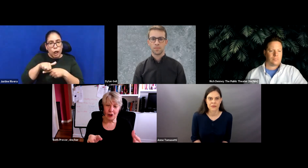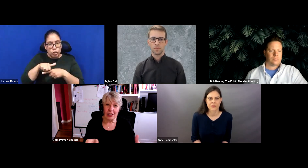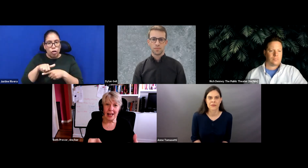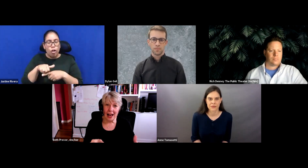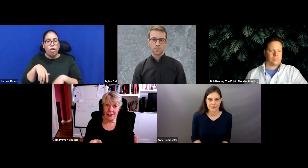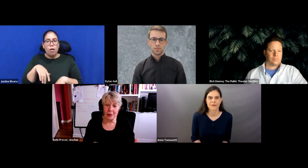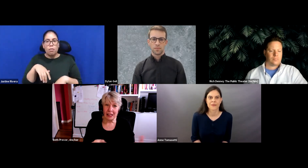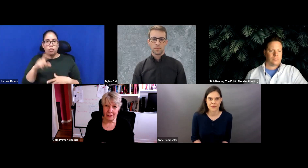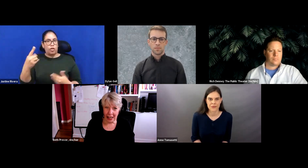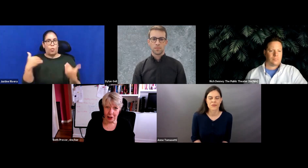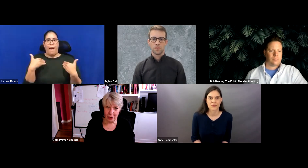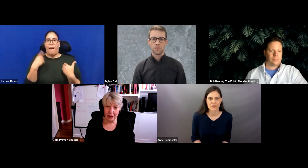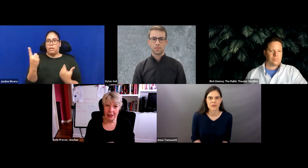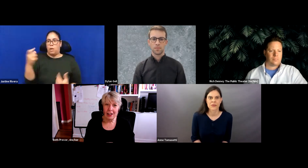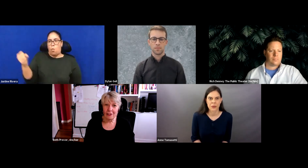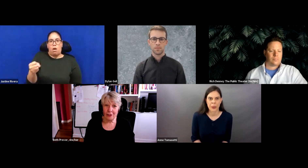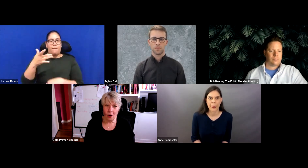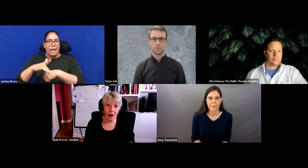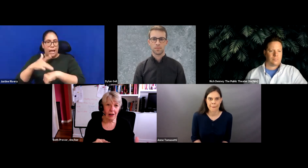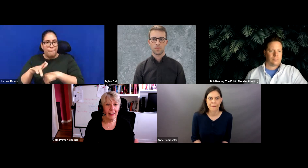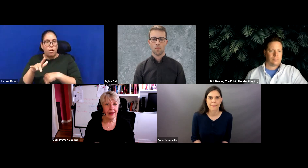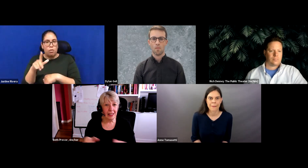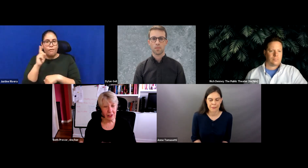know, just to have somebody available for the Deaf